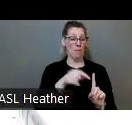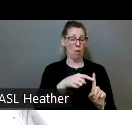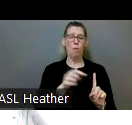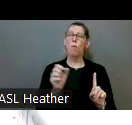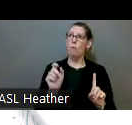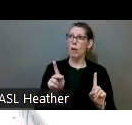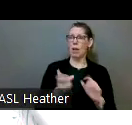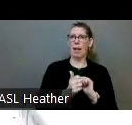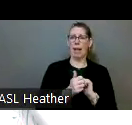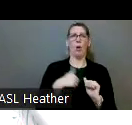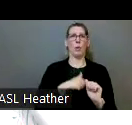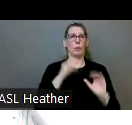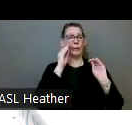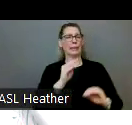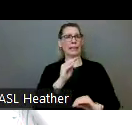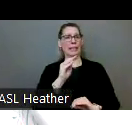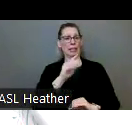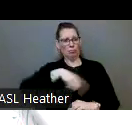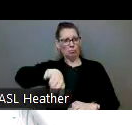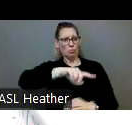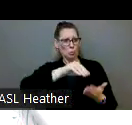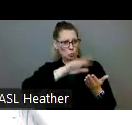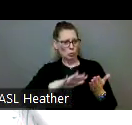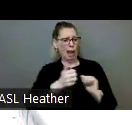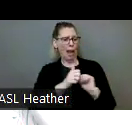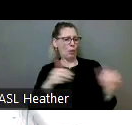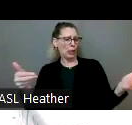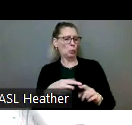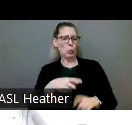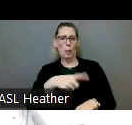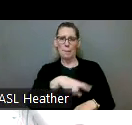how are we going to teach that to the students? How are we going to introduce that to them